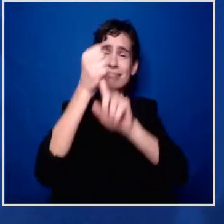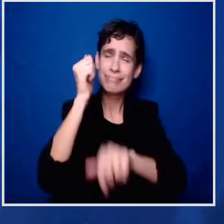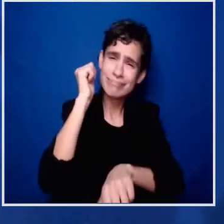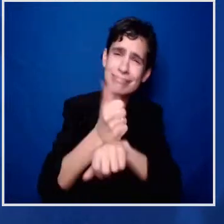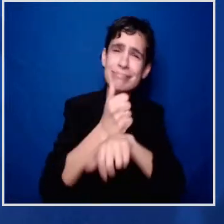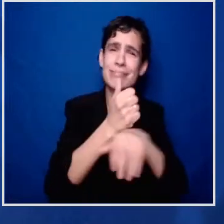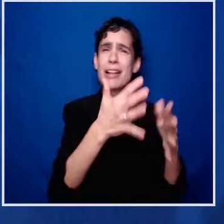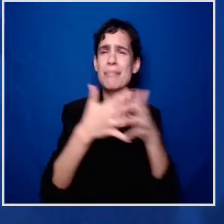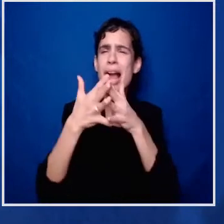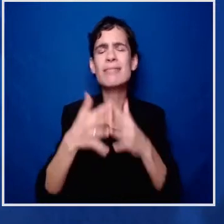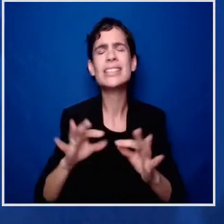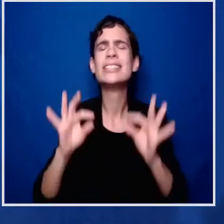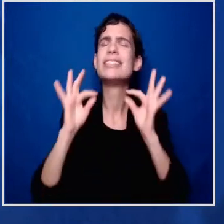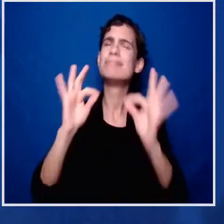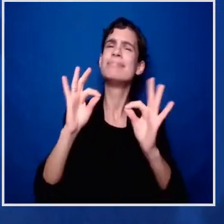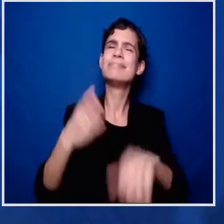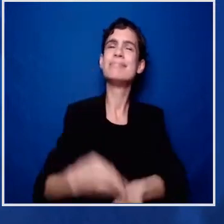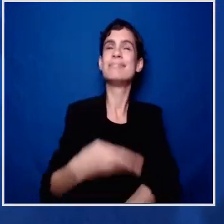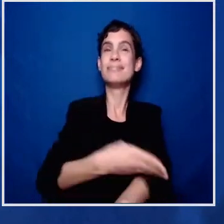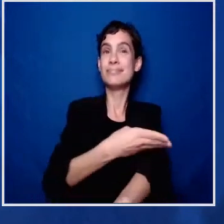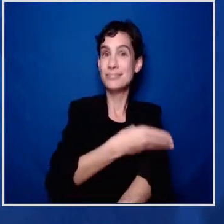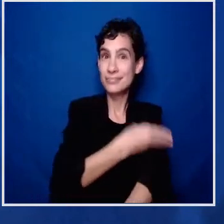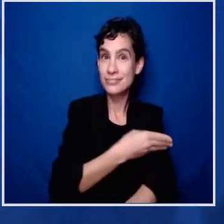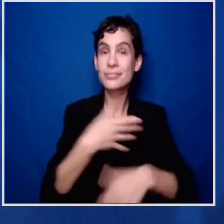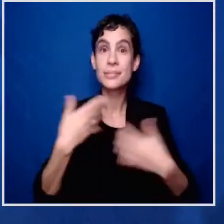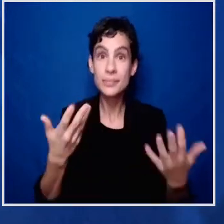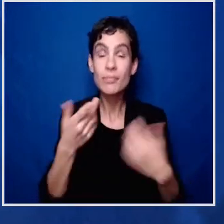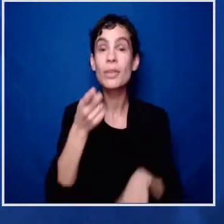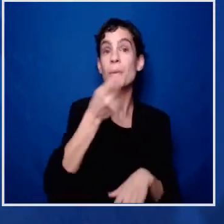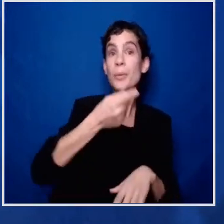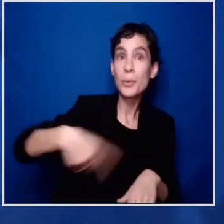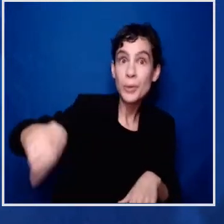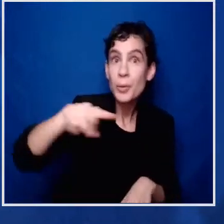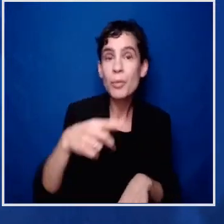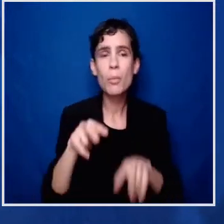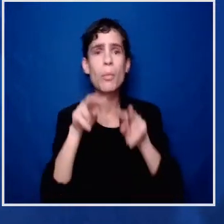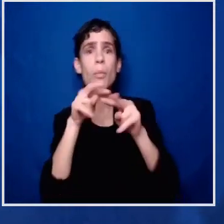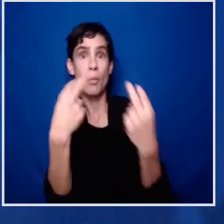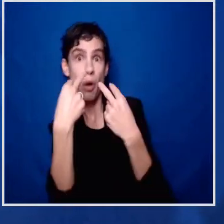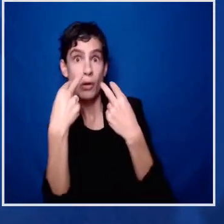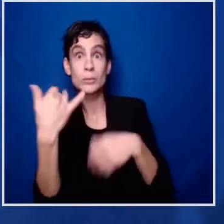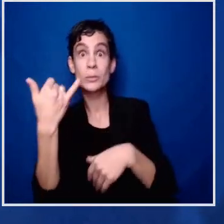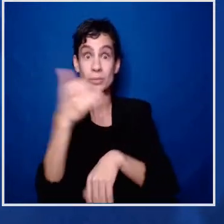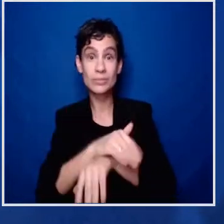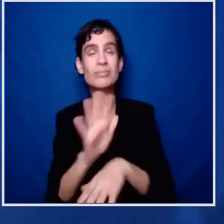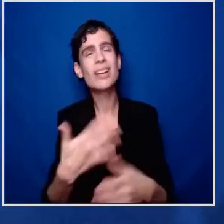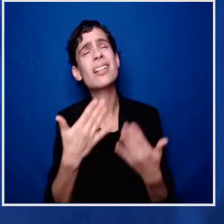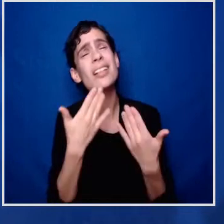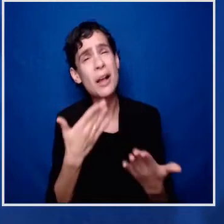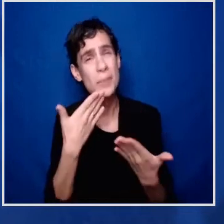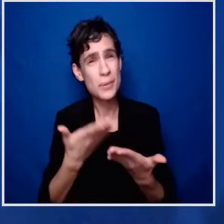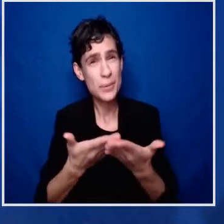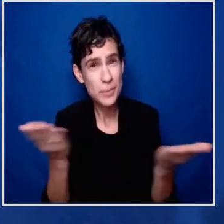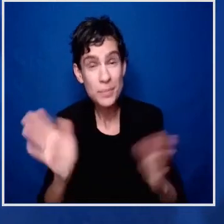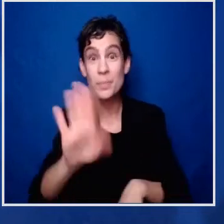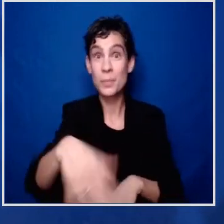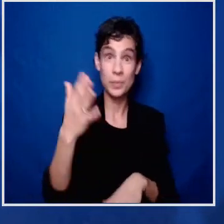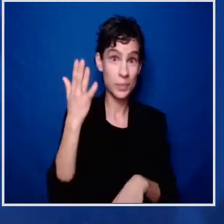A SOCIETY THAT LIVES UP TO THE IDEALS THAT WE EXPECT OF OUR NATION. I WANT TO THANK ALL OF YOU WHO